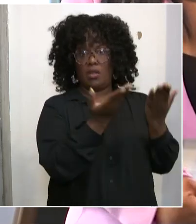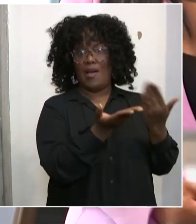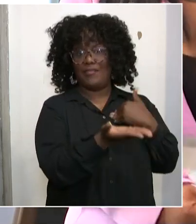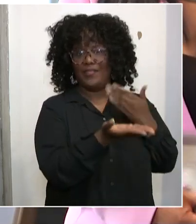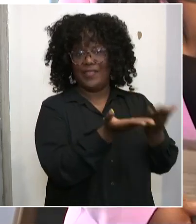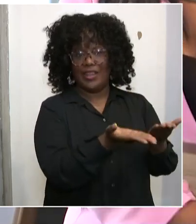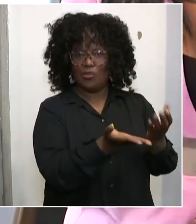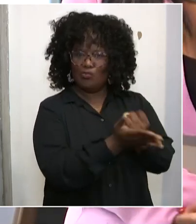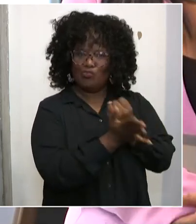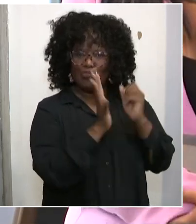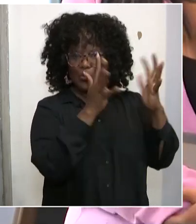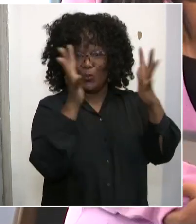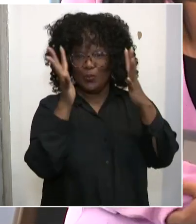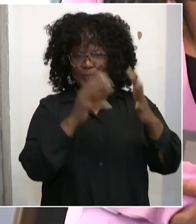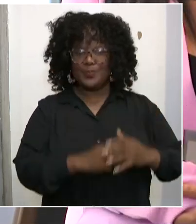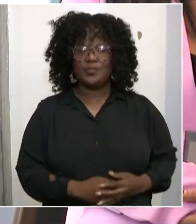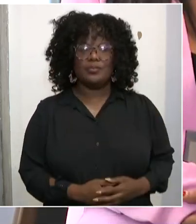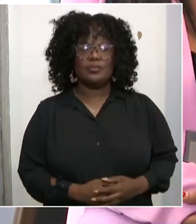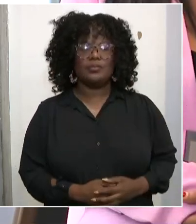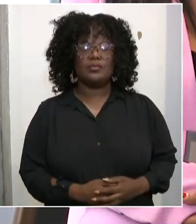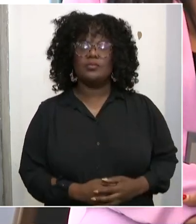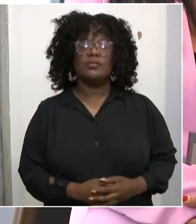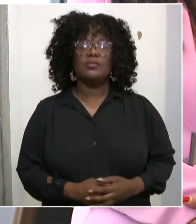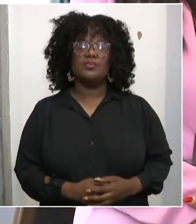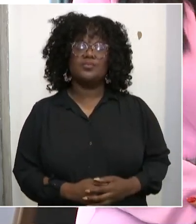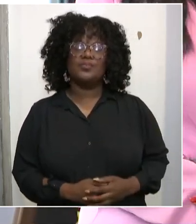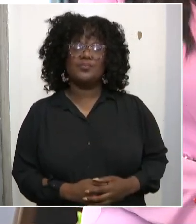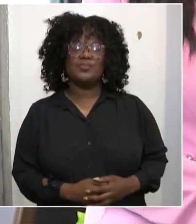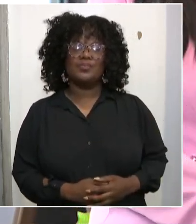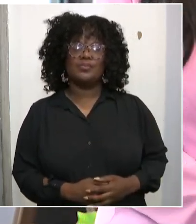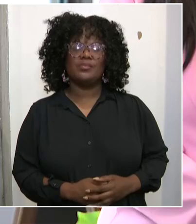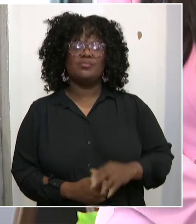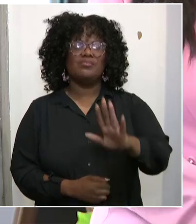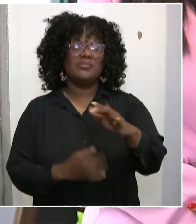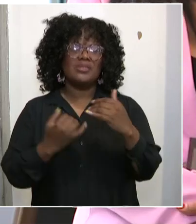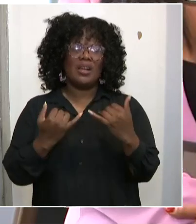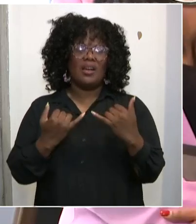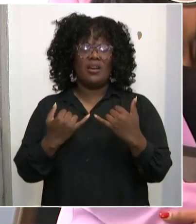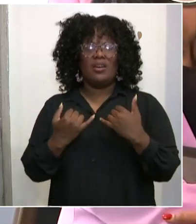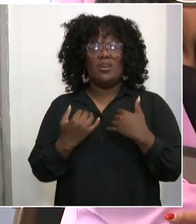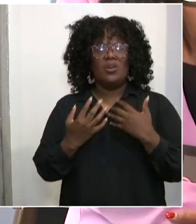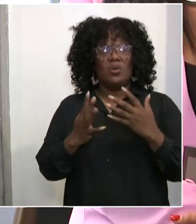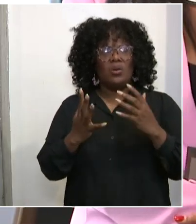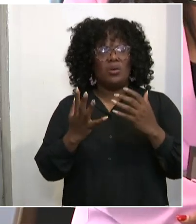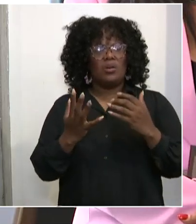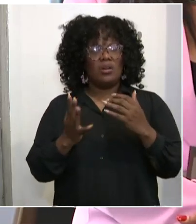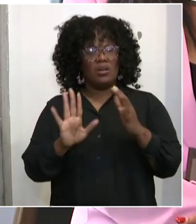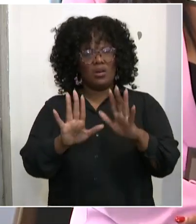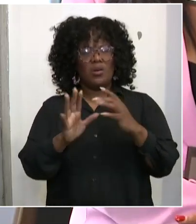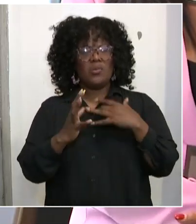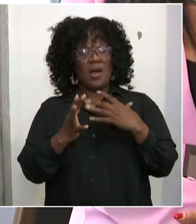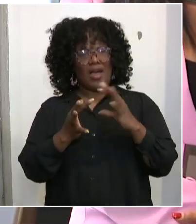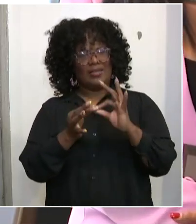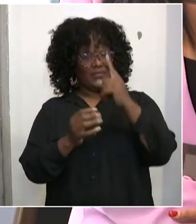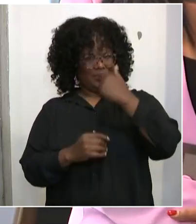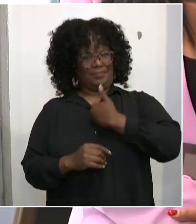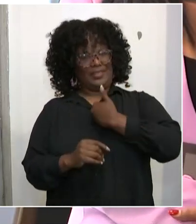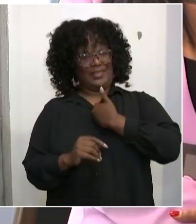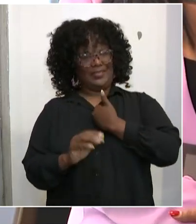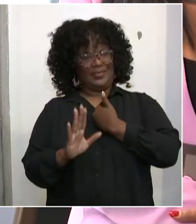So I, I can only speak um for myself and our values which say we can't live in fear,